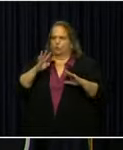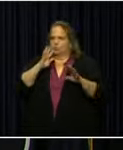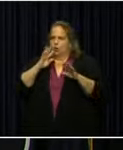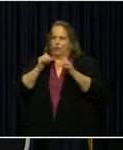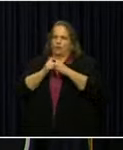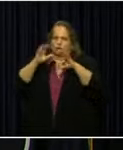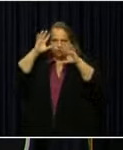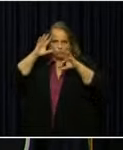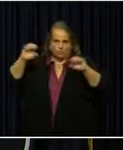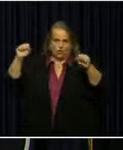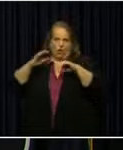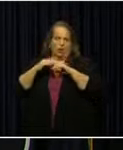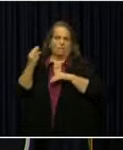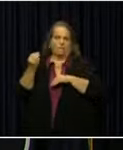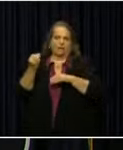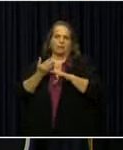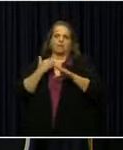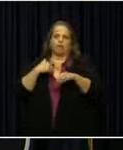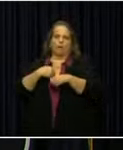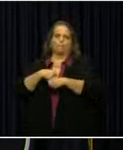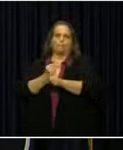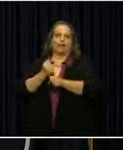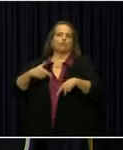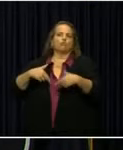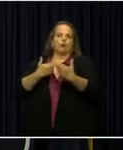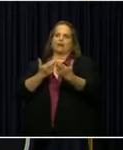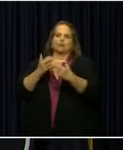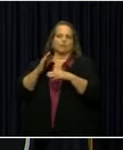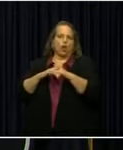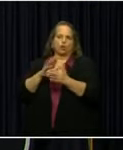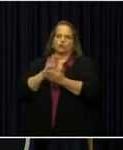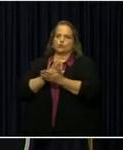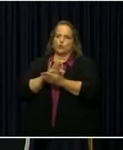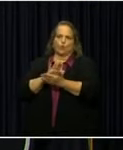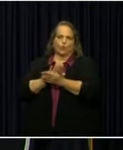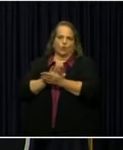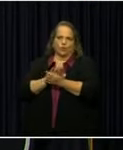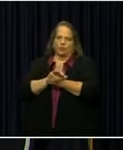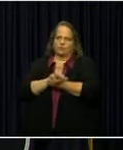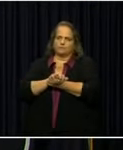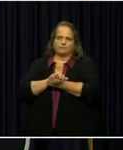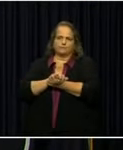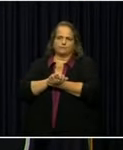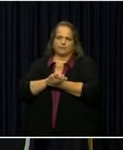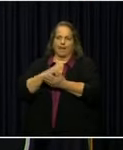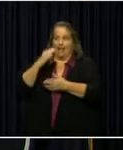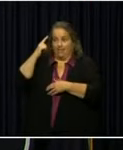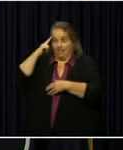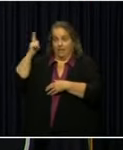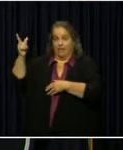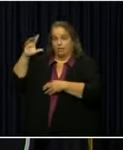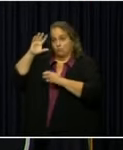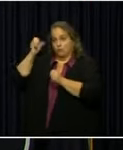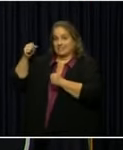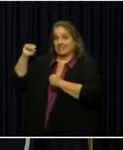THE CONTRACT TRACING? THAT'S A GREAT QUESTION. CONTACT. YOU'RE NOT GOING TO AND HE FOR THE ANSWER, I HOPE.